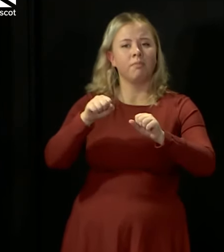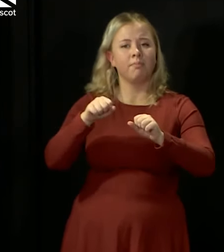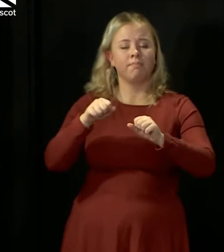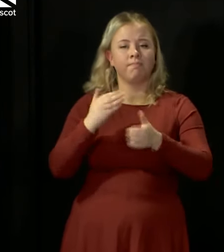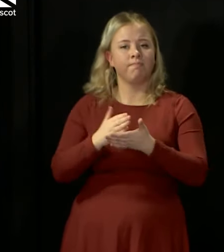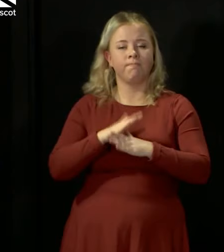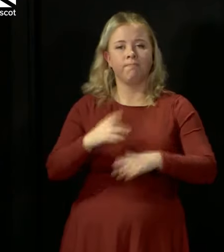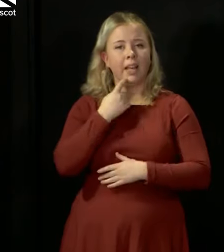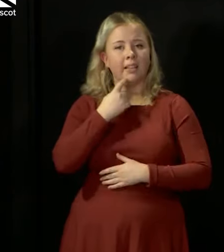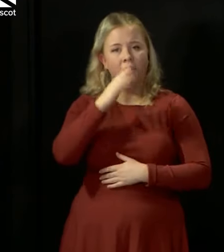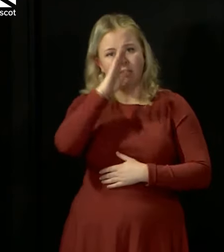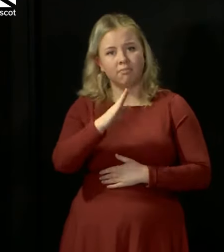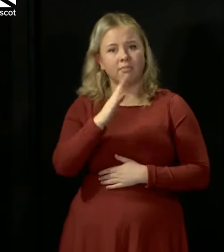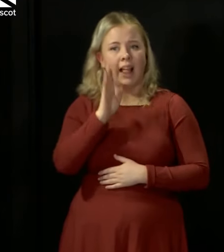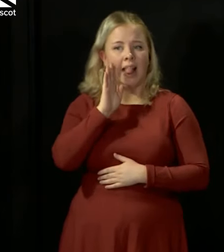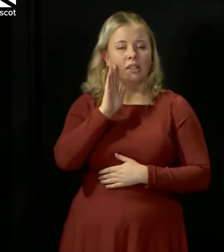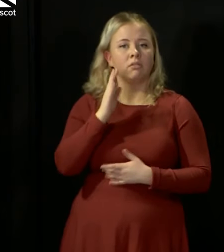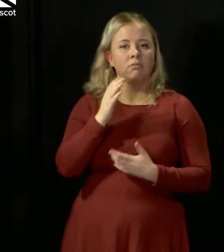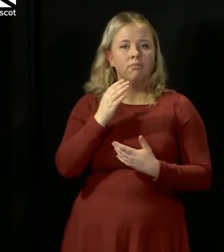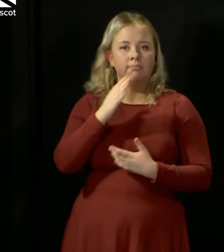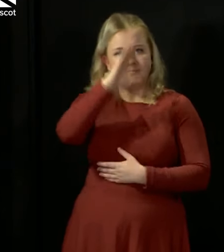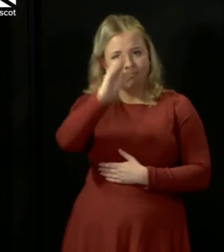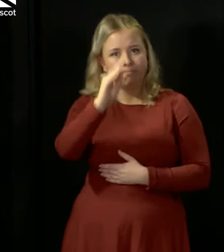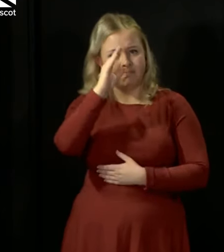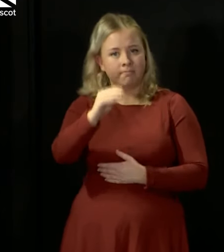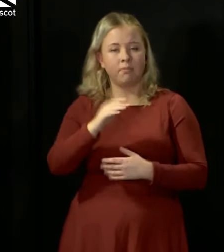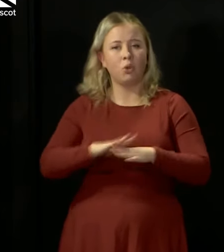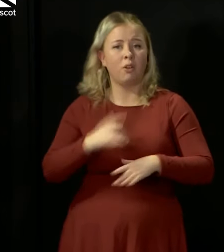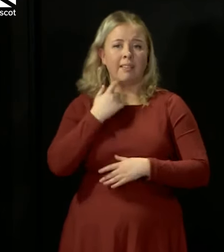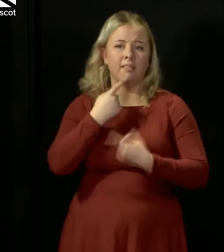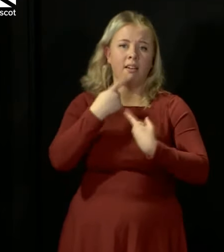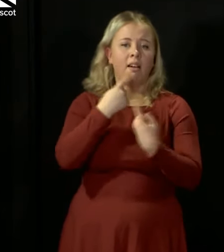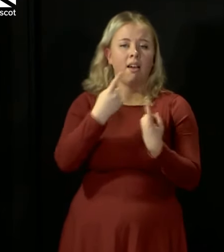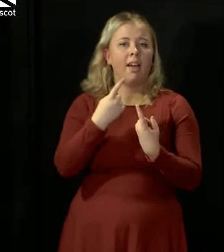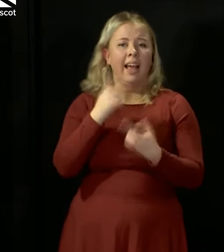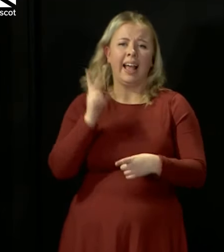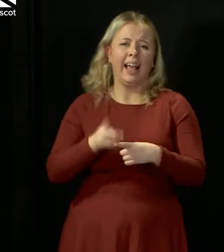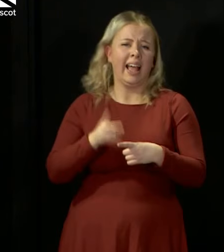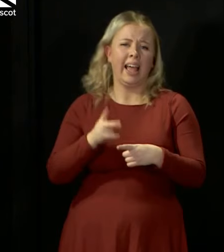updates to listen to. They are not easy updates to report. I want again to just record my